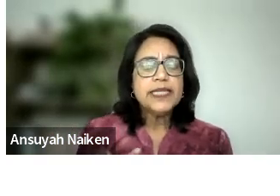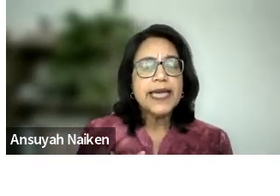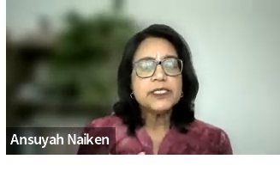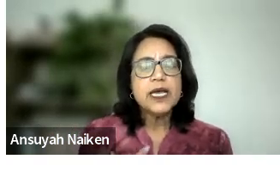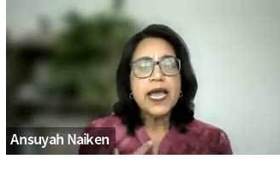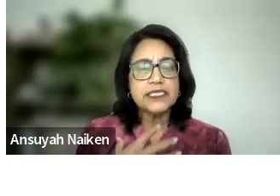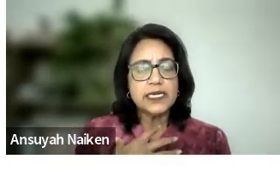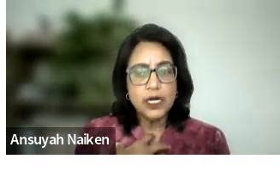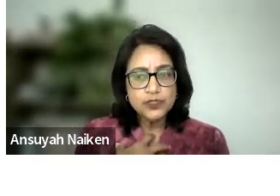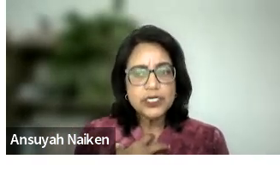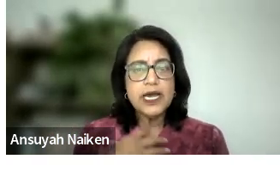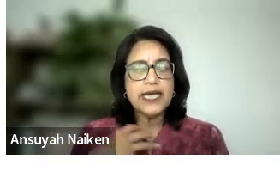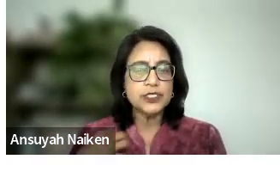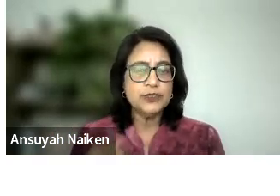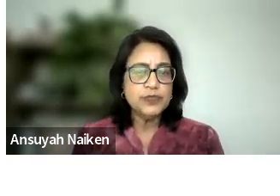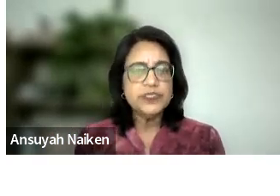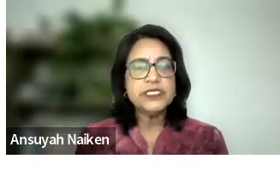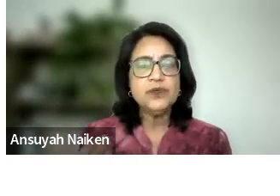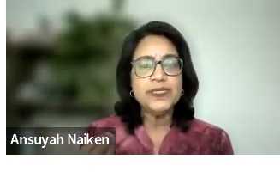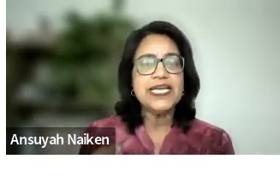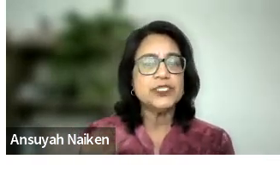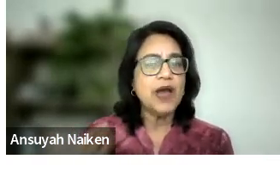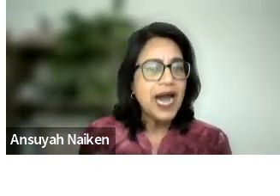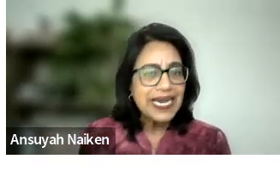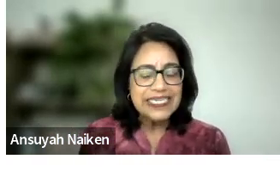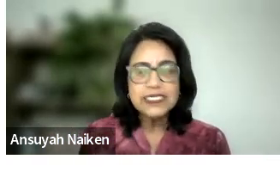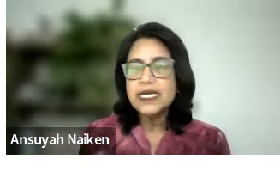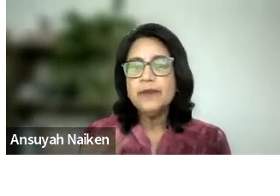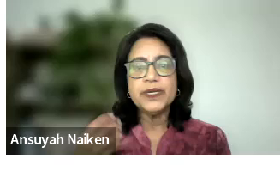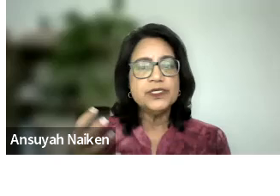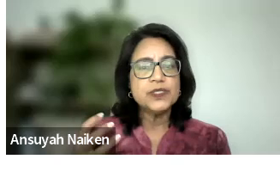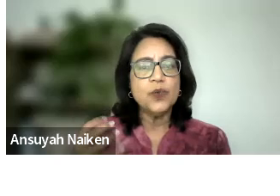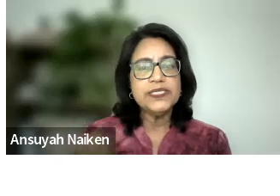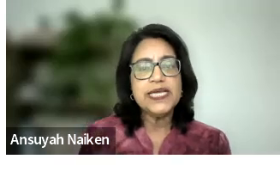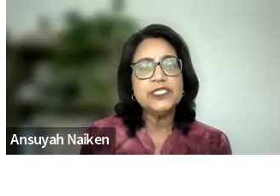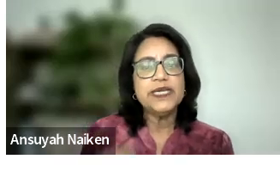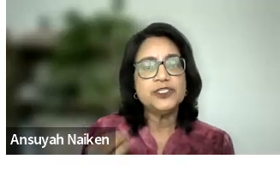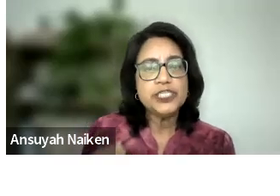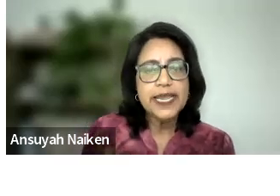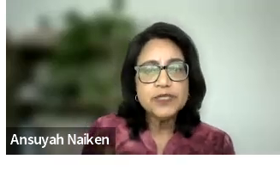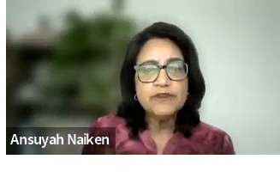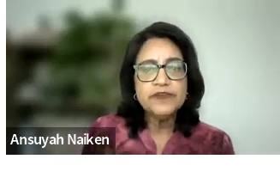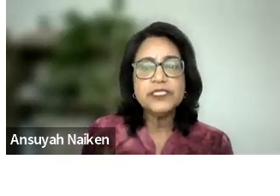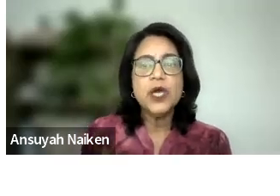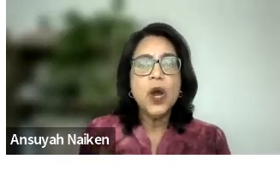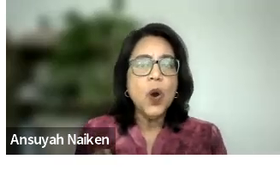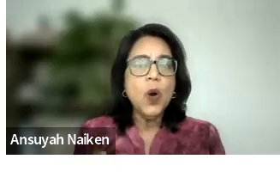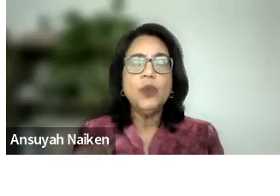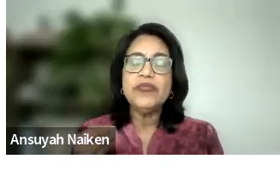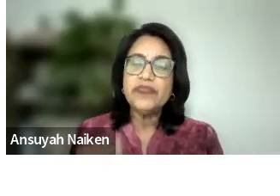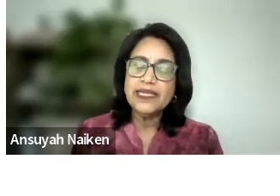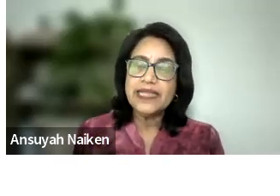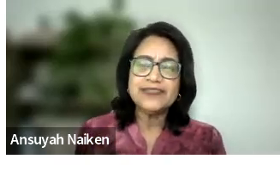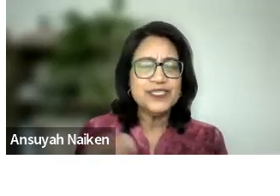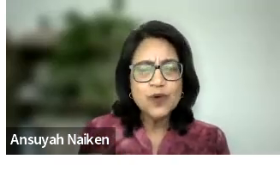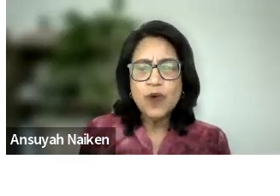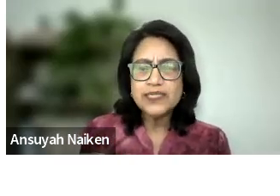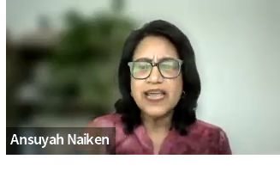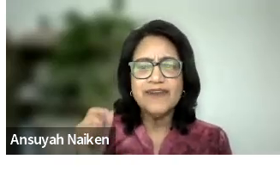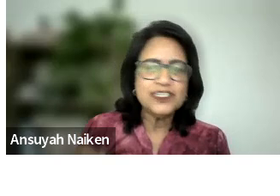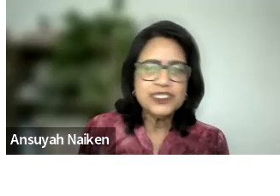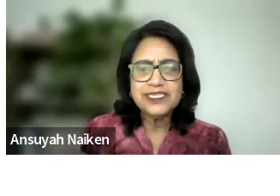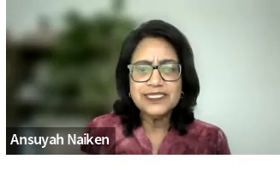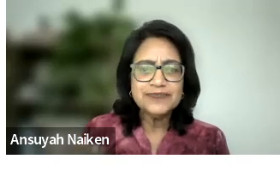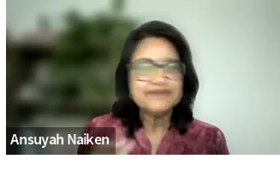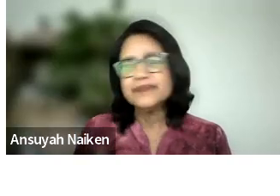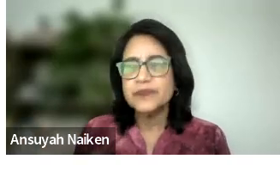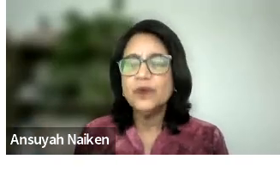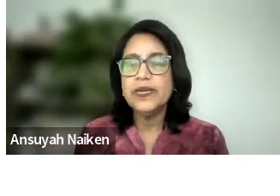So it's not -- it's something that generally among Asian cultures there isn't a level of comfort having conversations around disabilities, people with disabilities.